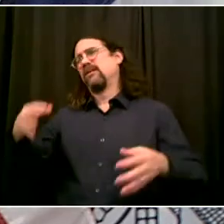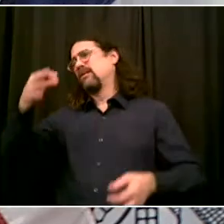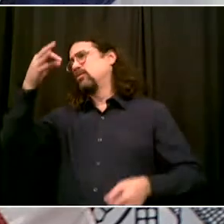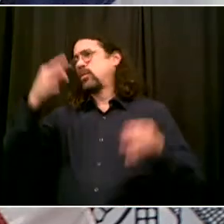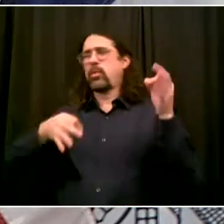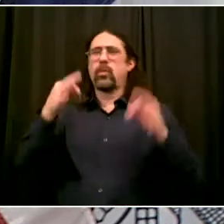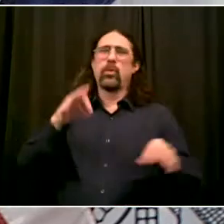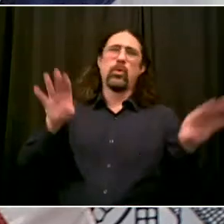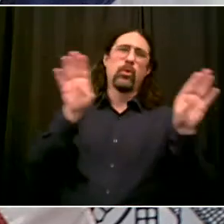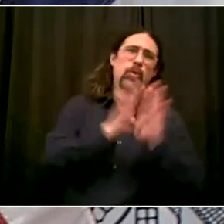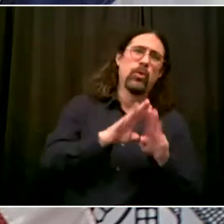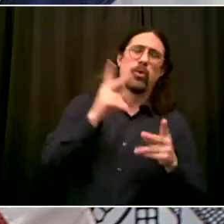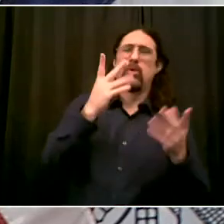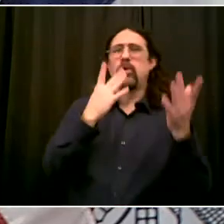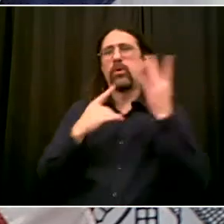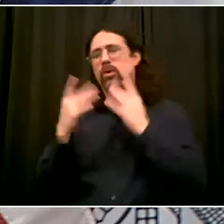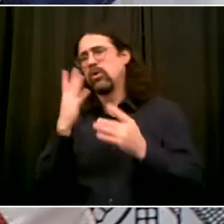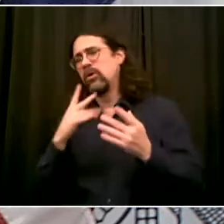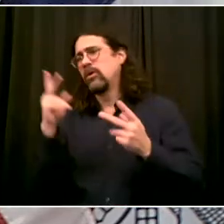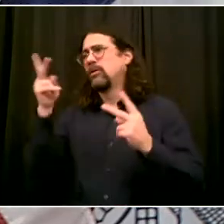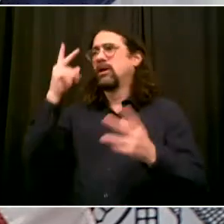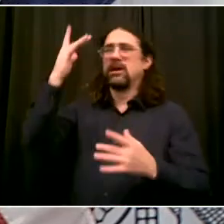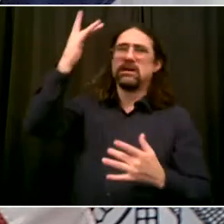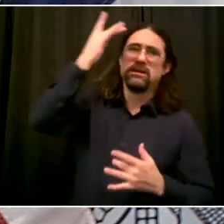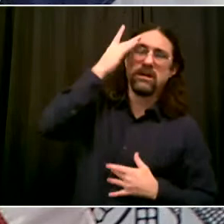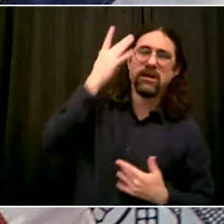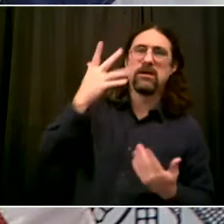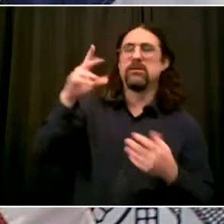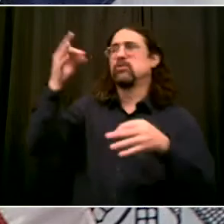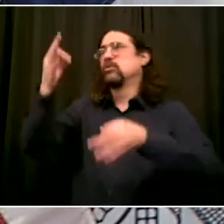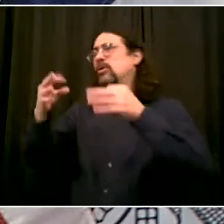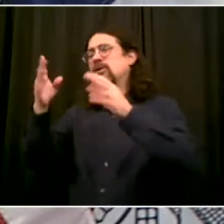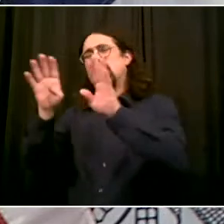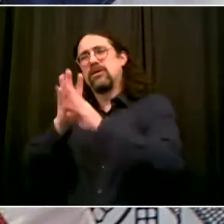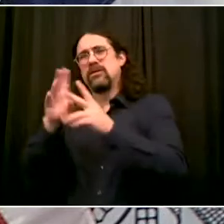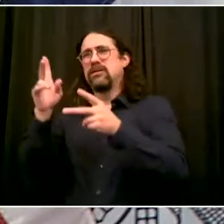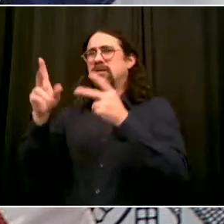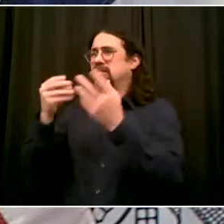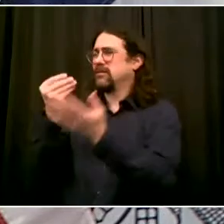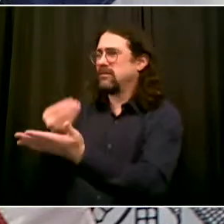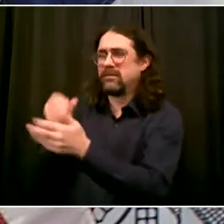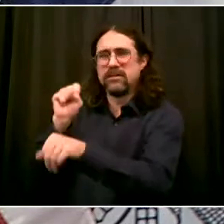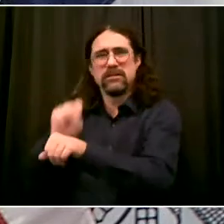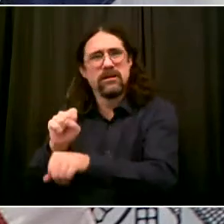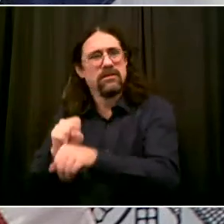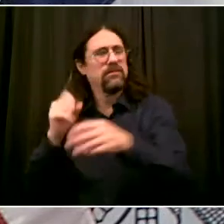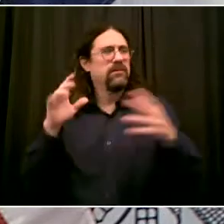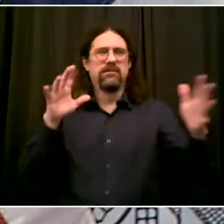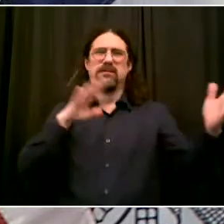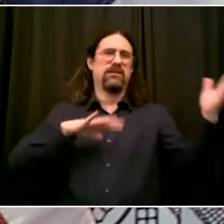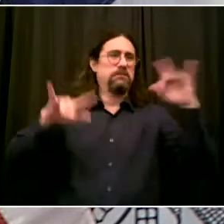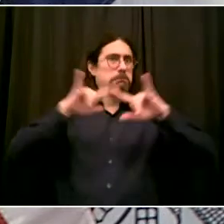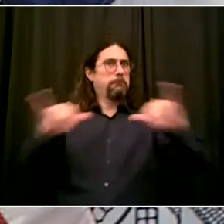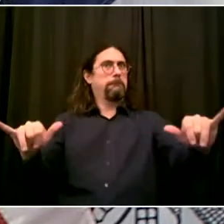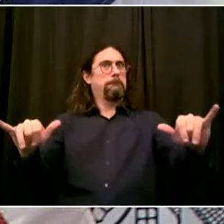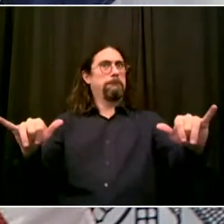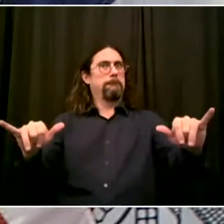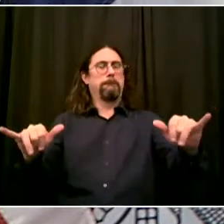EVERYTHING POSSIBLE GO WRONG AT ONCE. PEOPLE LOST THEIR JOBS, SCHOOLS CLOSE, HOUSES OF WORSHIP ARE CLOSED. YOU NAME APPEARED WE ARE FIGHTING BACK, NUMBER OF GUN ARRRESTS